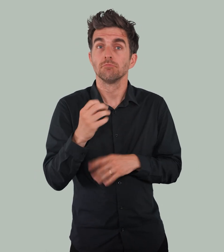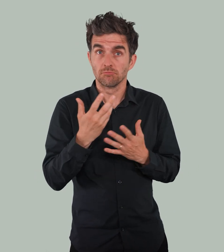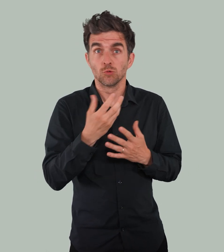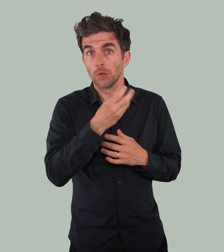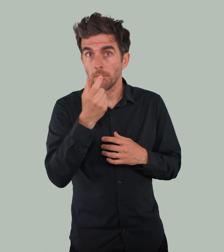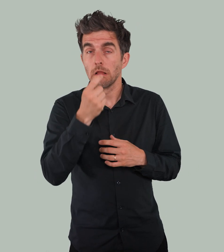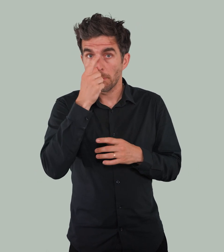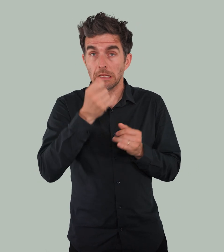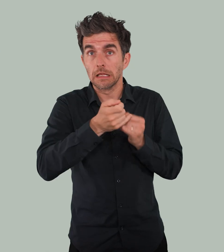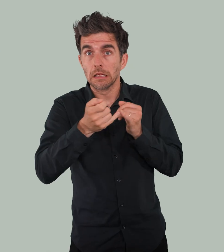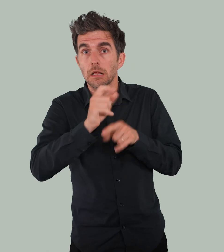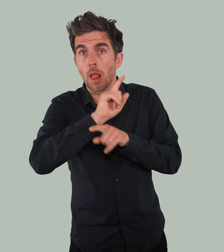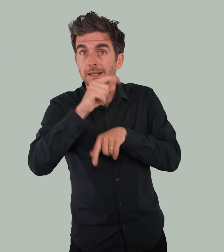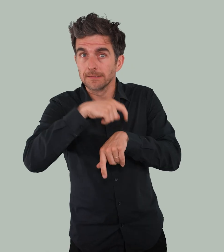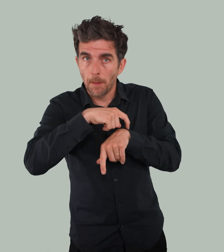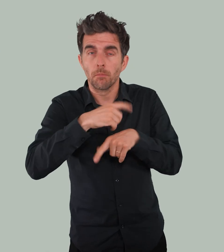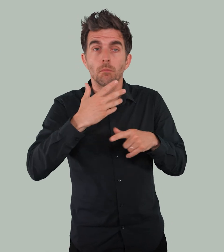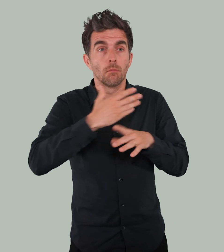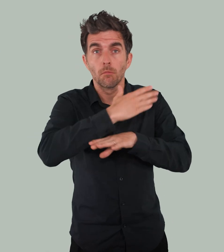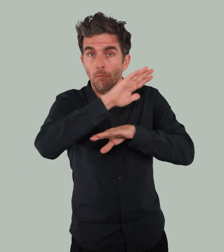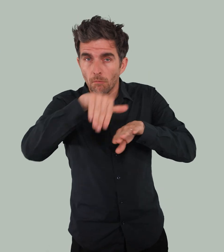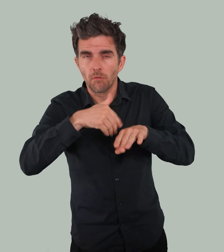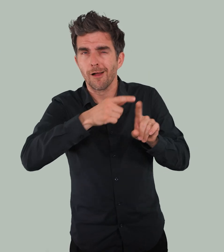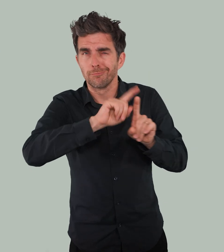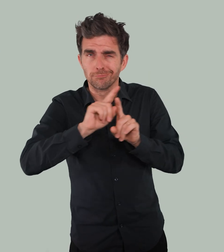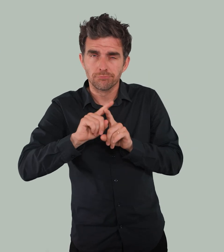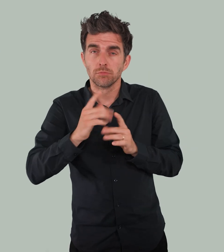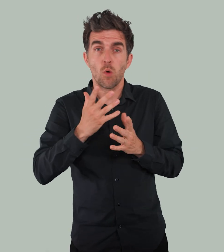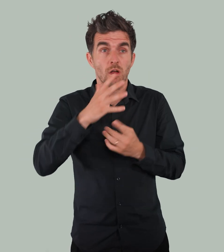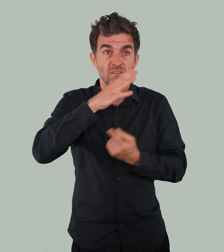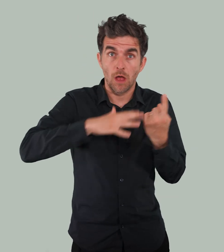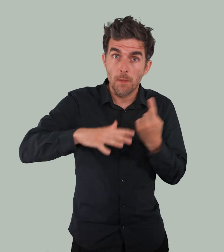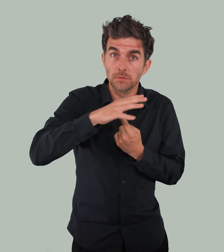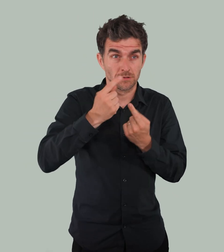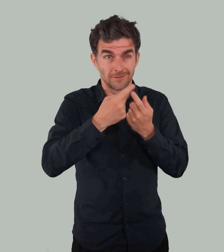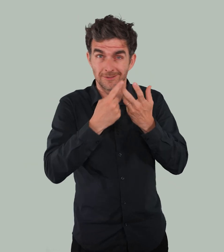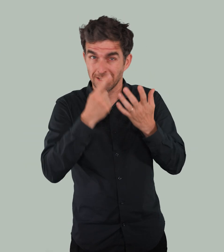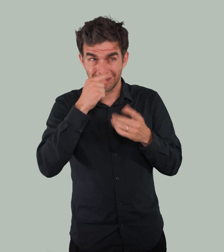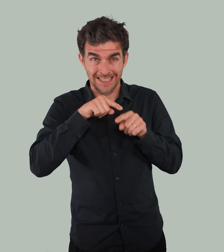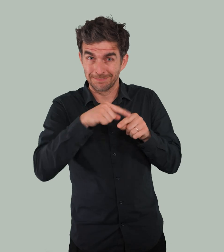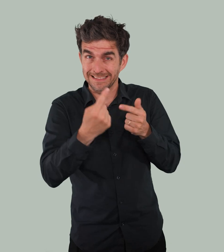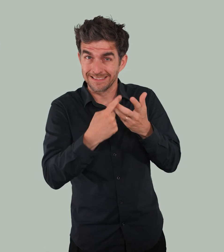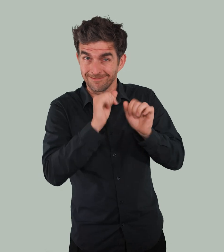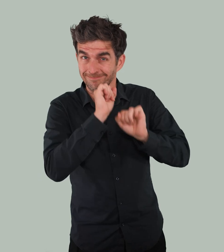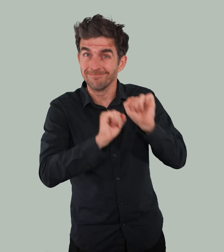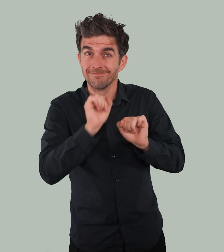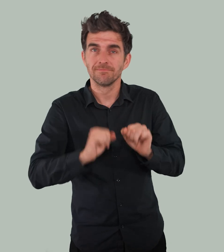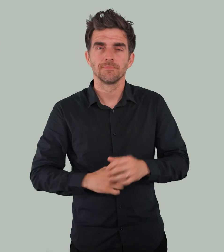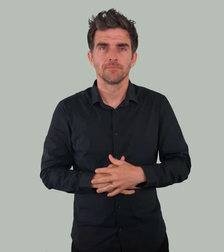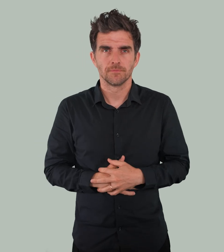have effects that build up over time, or are influenced by factors such as environment.